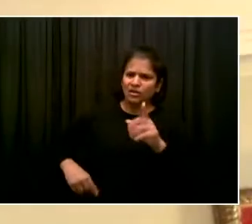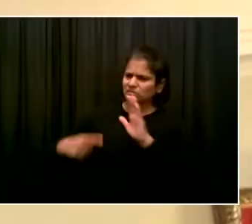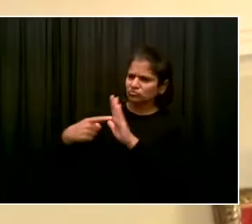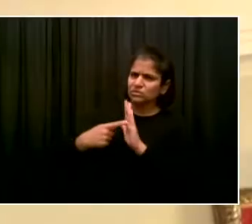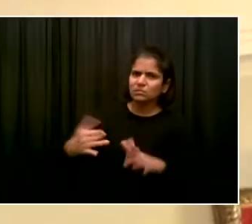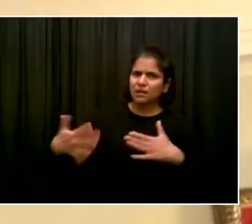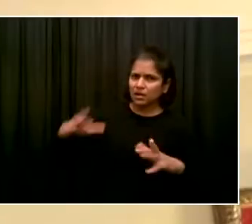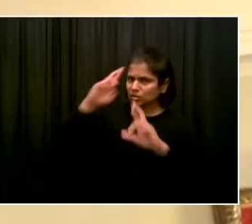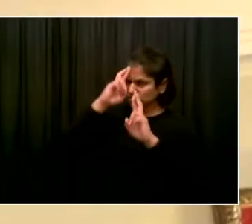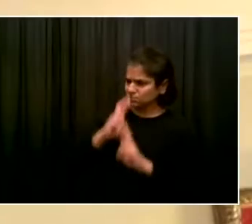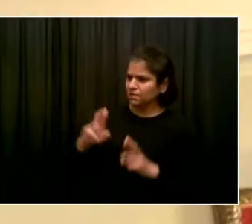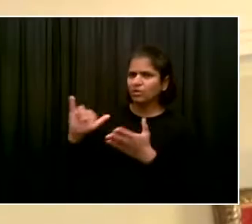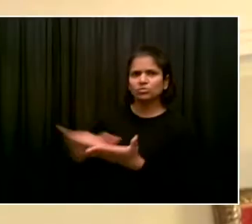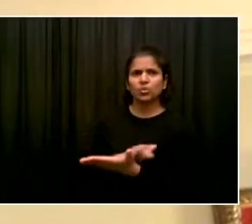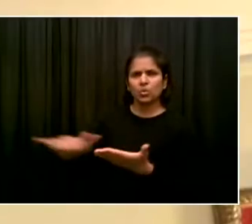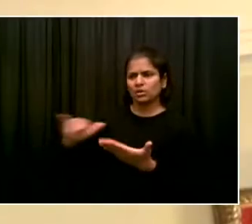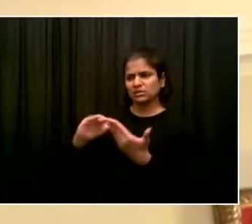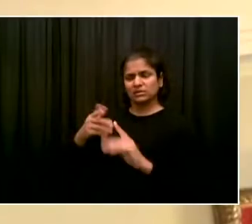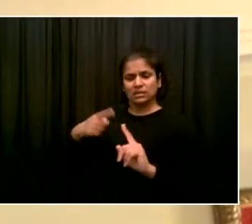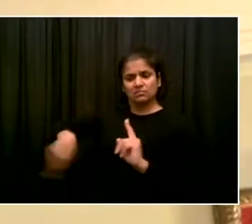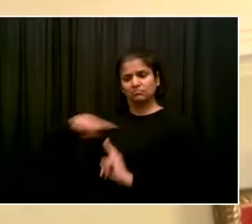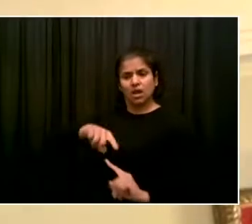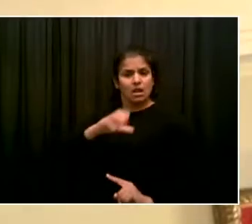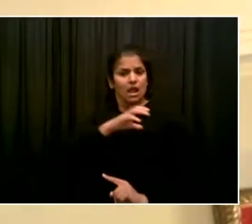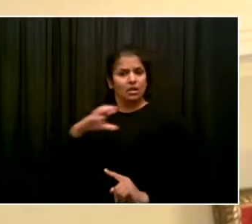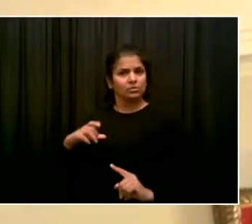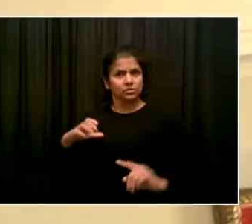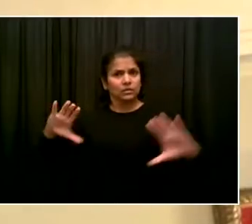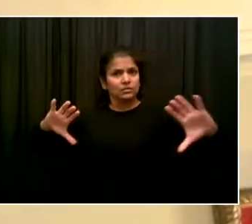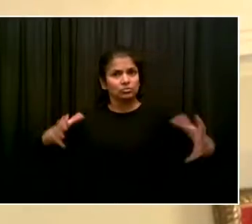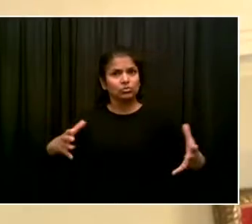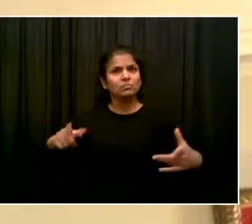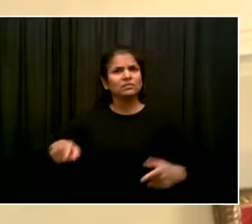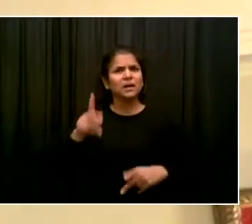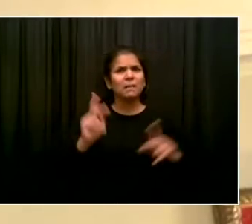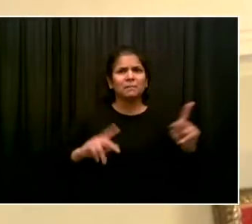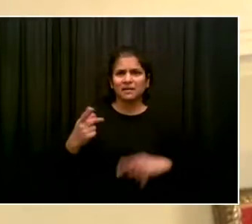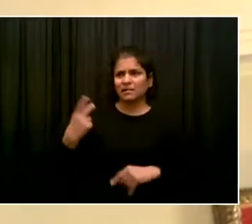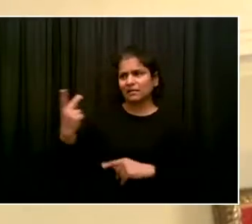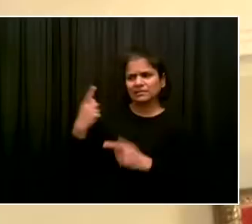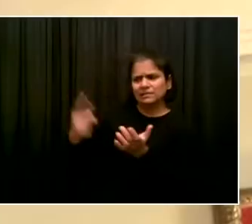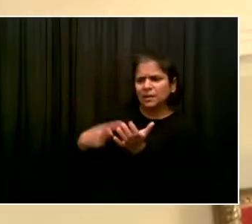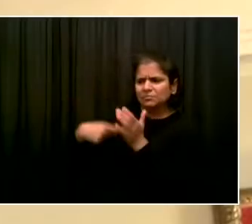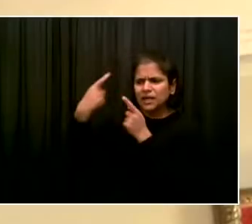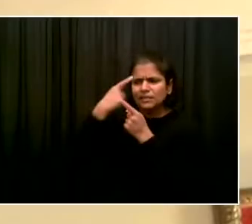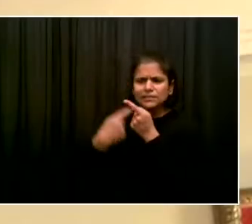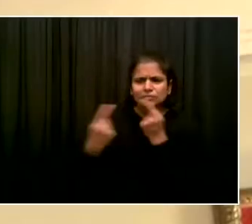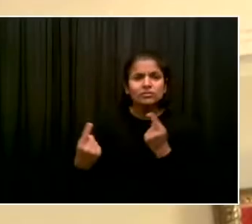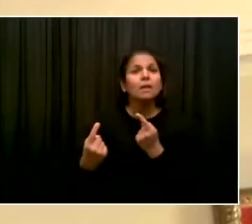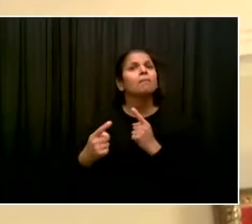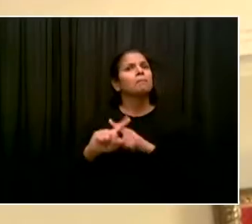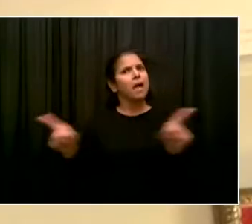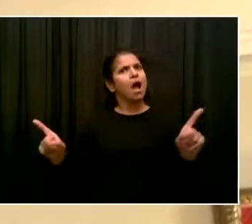ONCE MORE YOU HAVE SHOWING YOU RESPECT THE COUNCIDL ECSIION AND EVEN OTHUGH